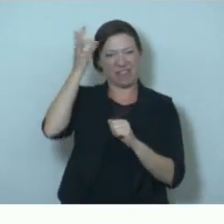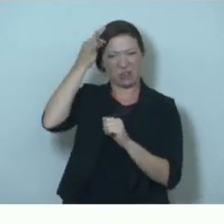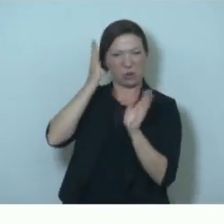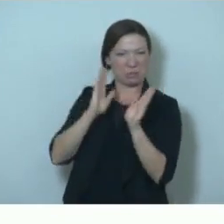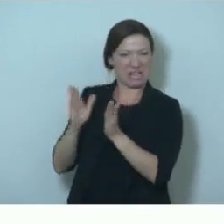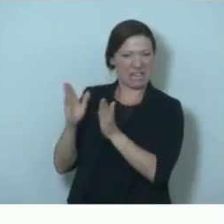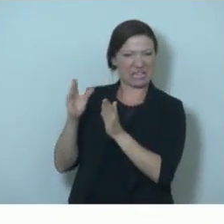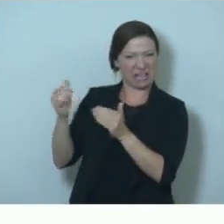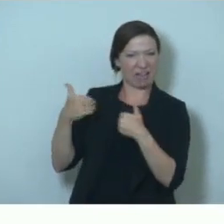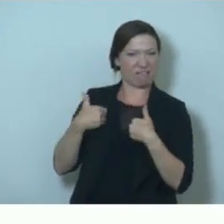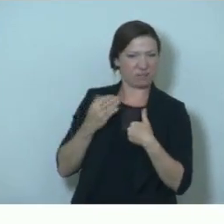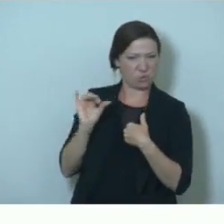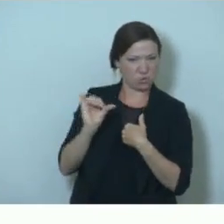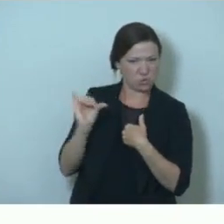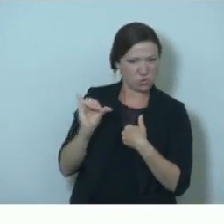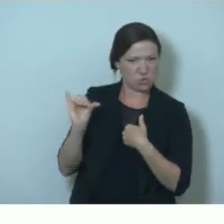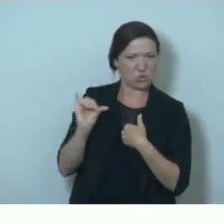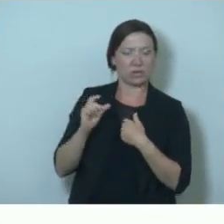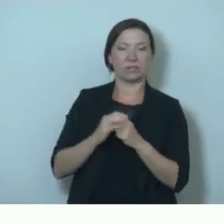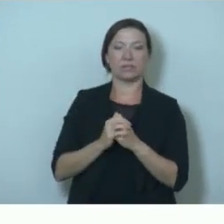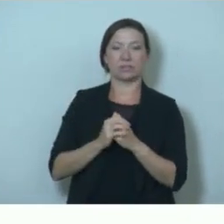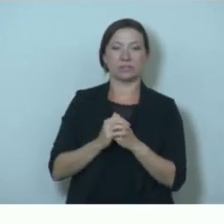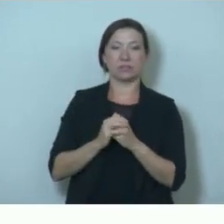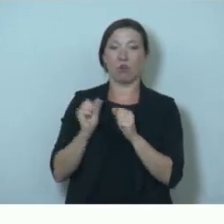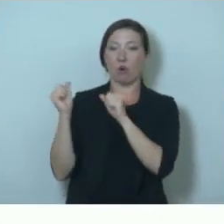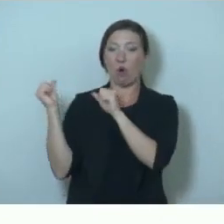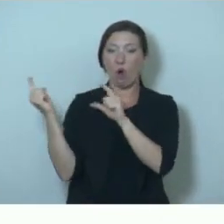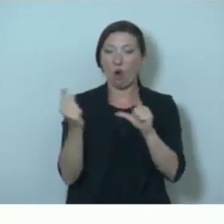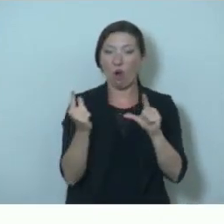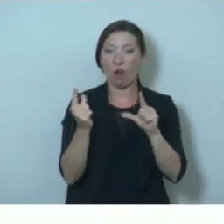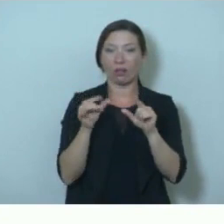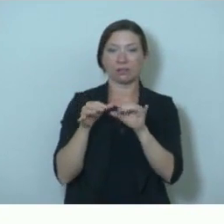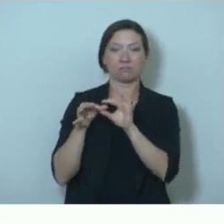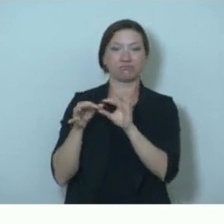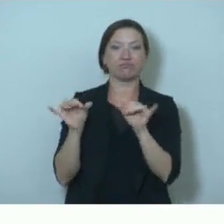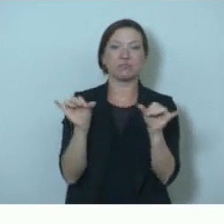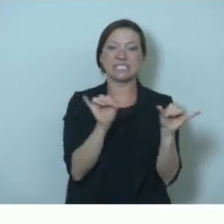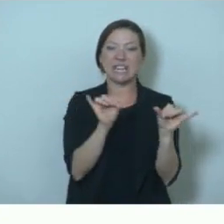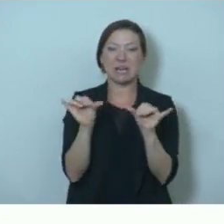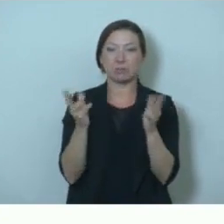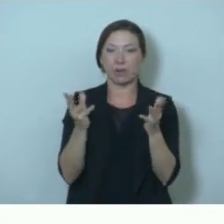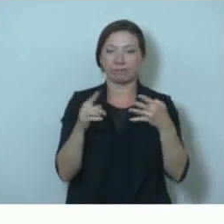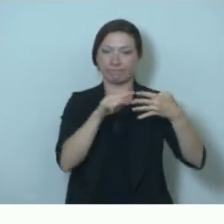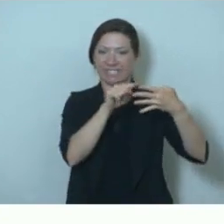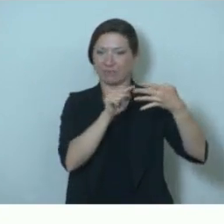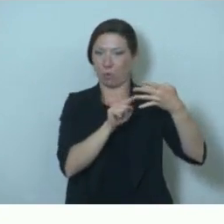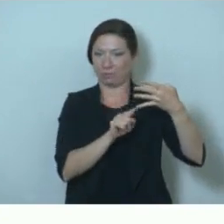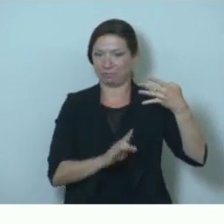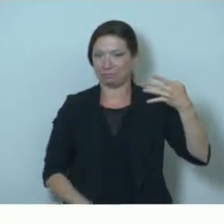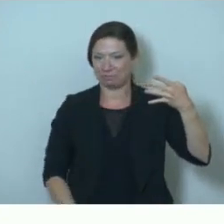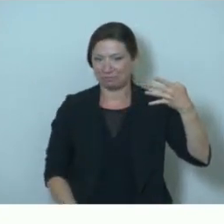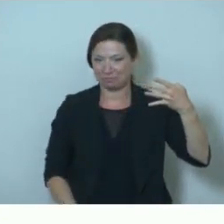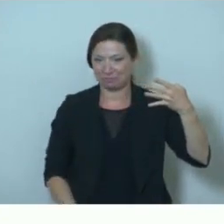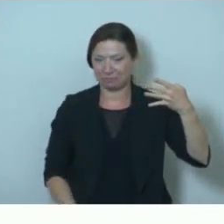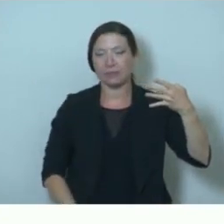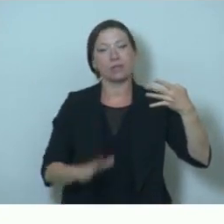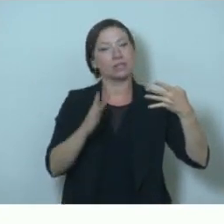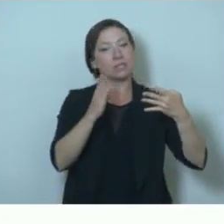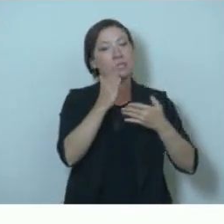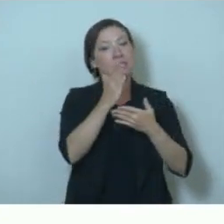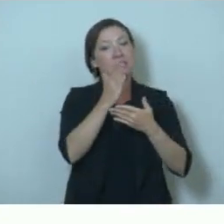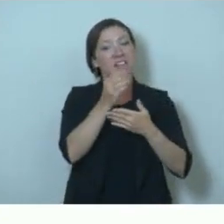PLAN AND ALL OF THEM WITH JUST A VERY FEW EXCEPTIONS AND AT FOUR THINGS THAT EVERYBODY IS LOOKING AT TO DETERMINE WHETHER IT OWES DIE OPEN.